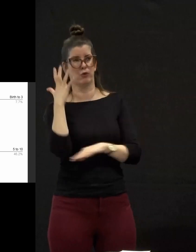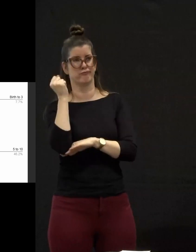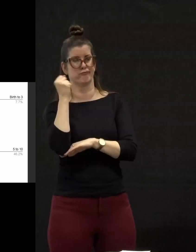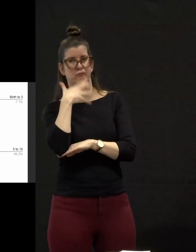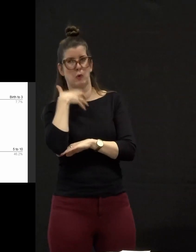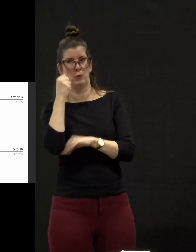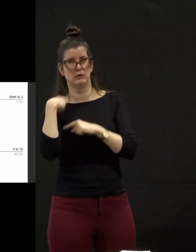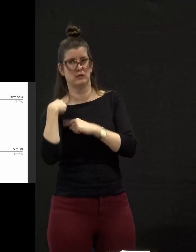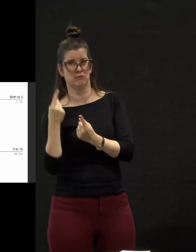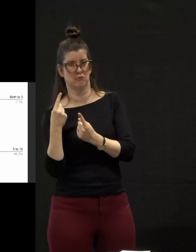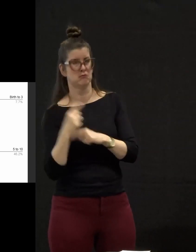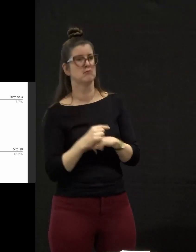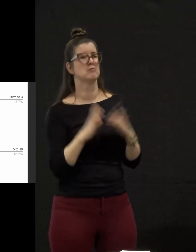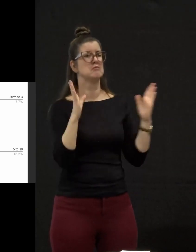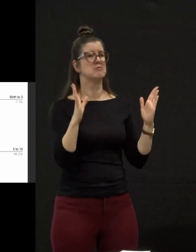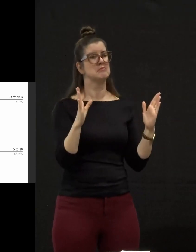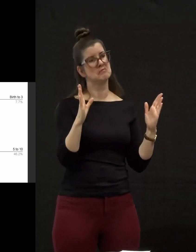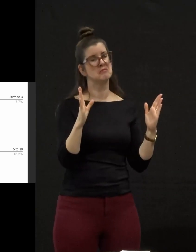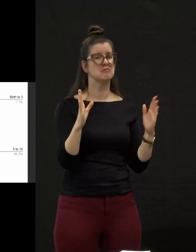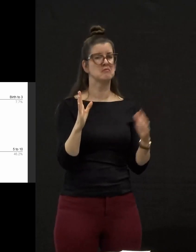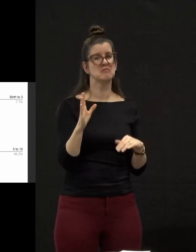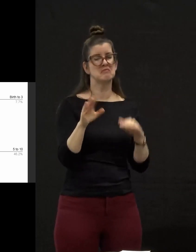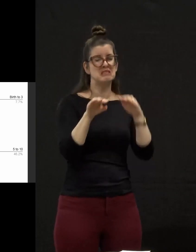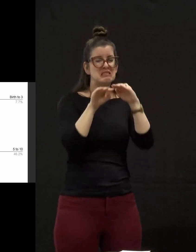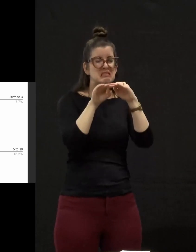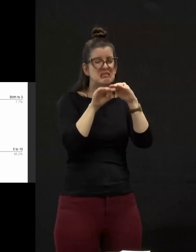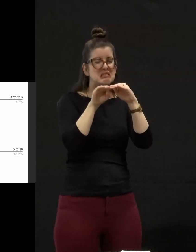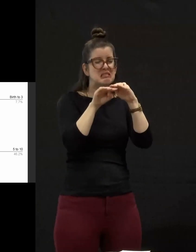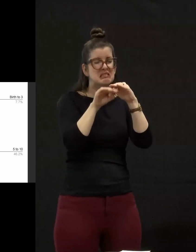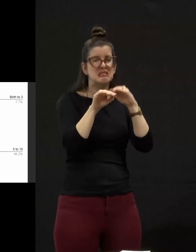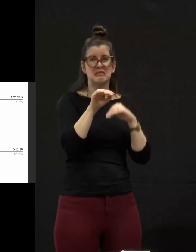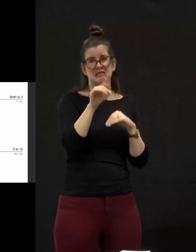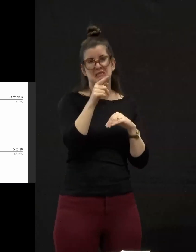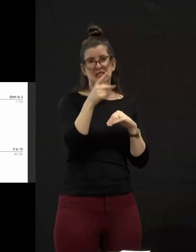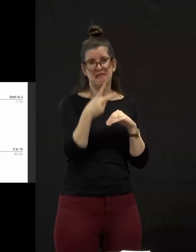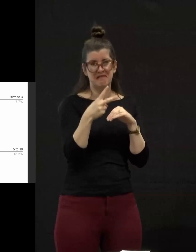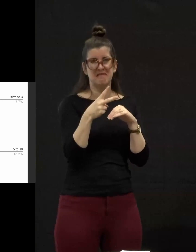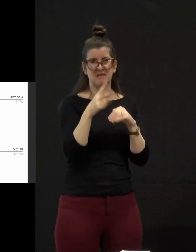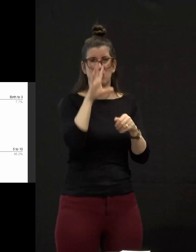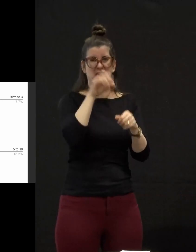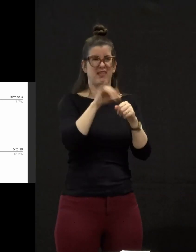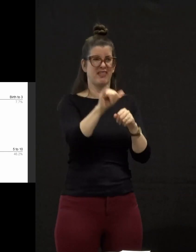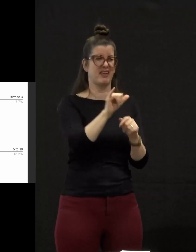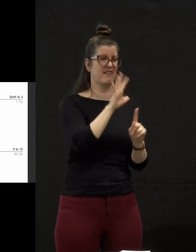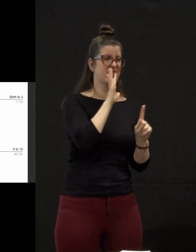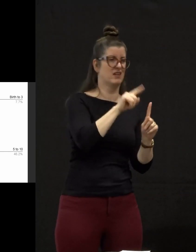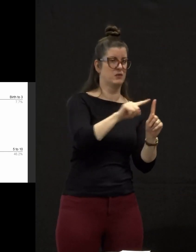About half or a little less than half of our referrals have been in that five to 10 age range.